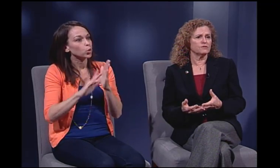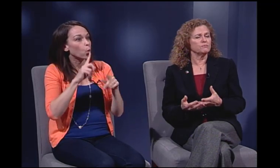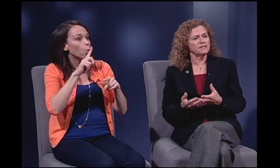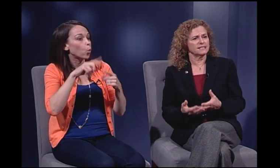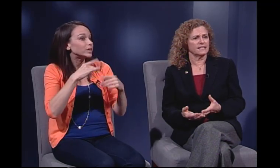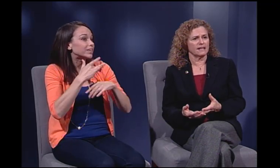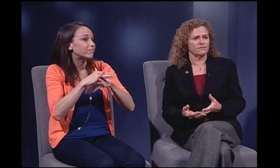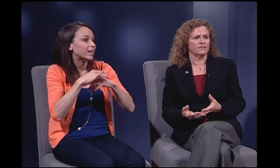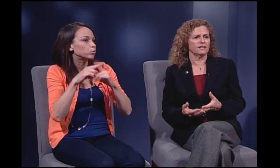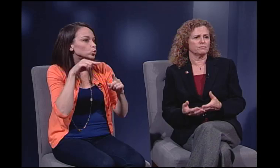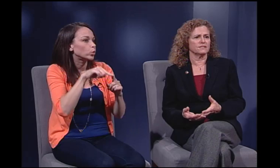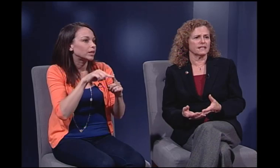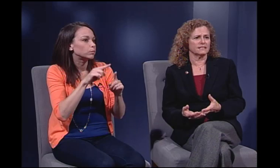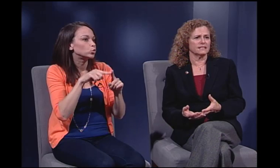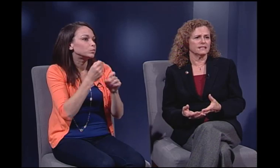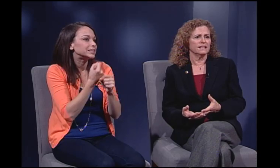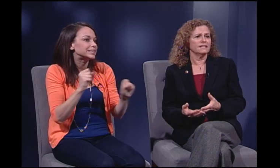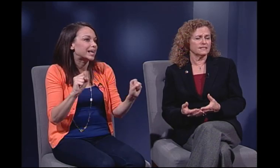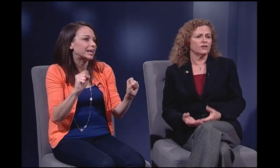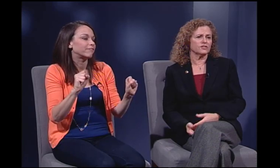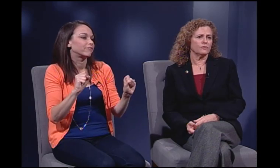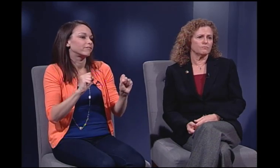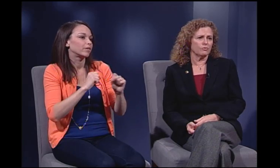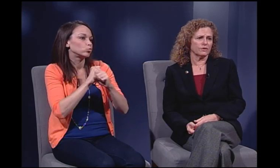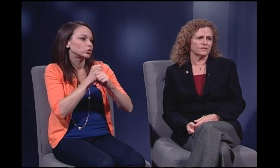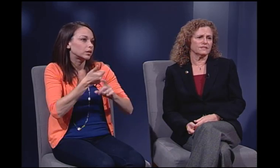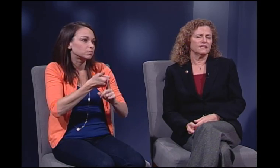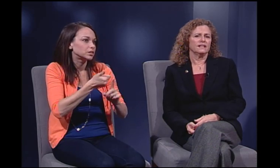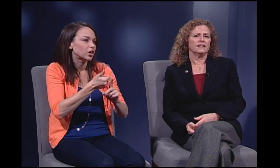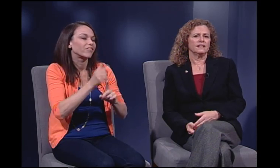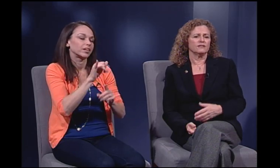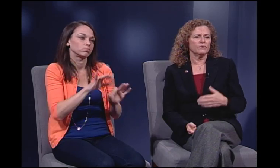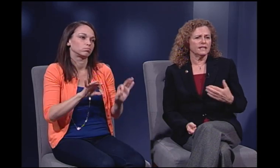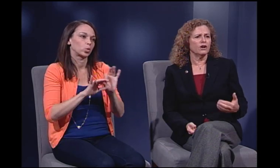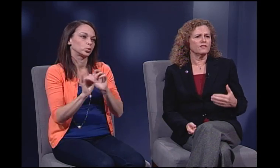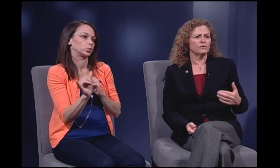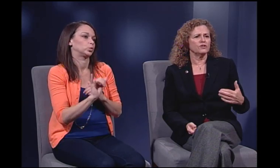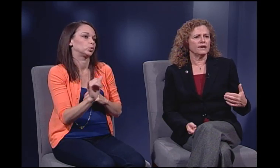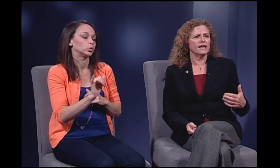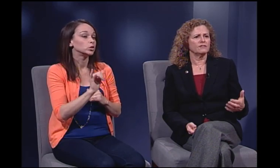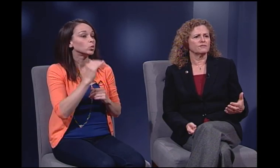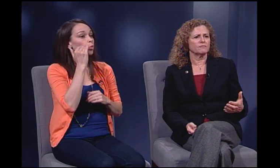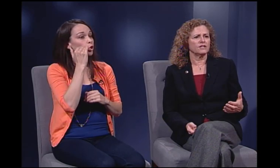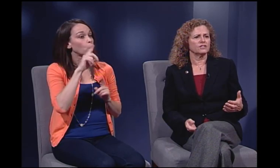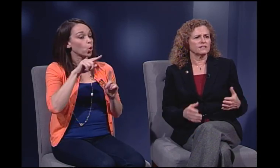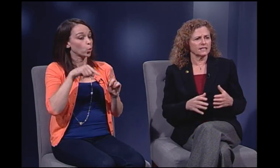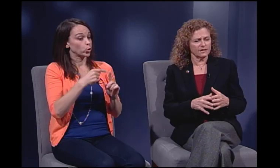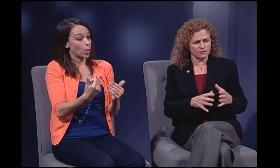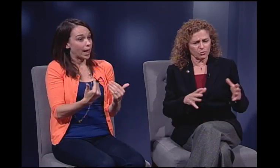to be safe and protected is also important and we know that when you have information that gives more